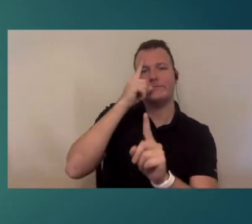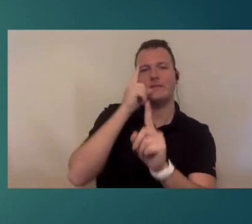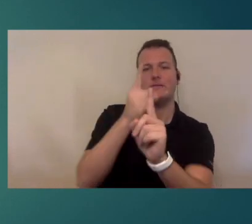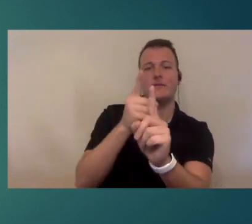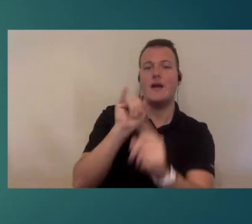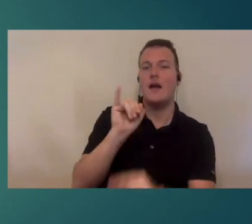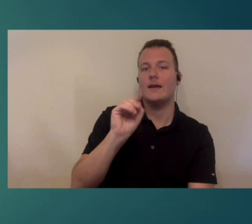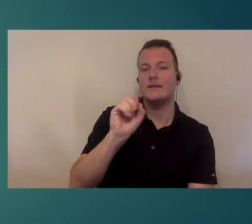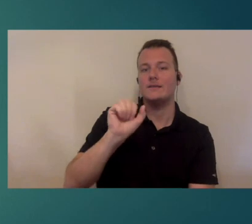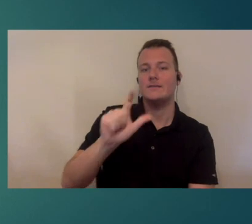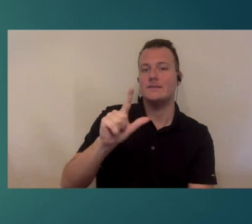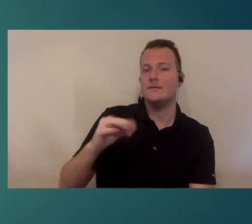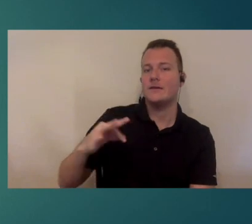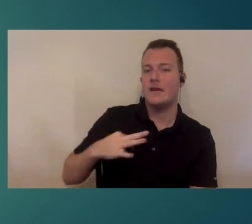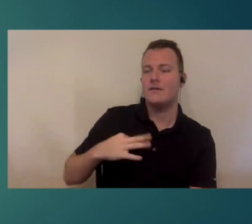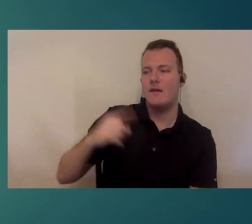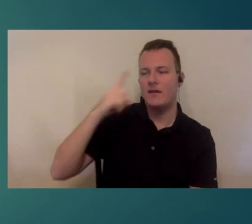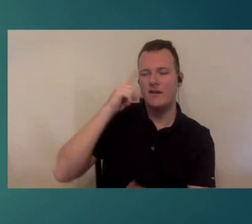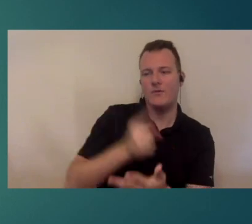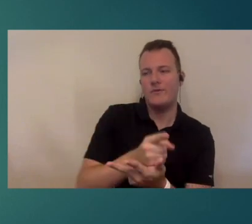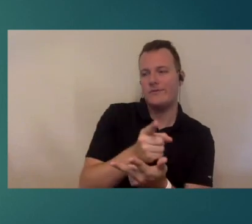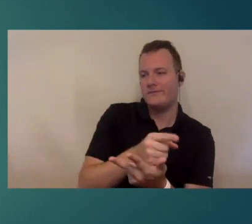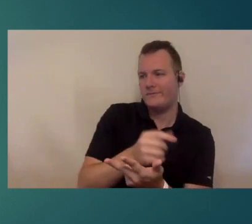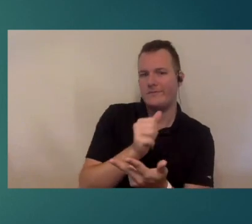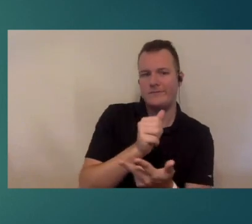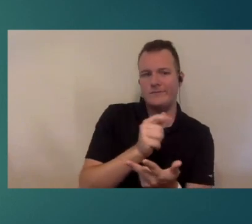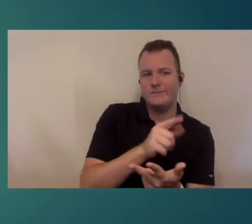every available panelist.